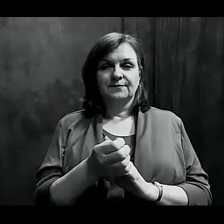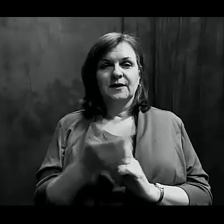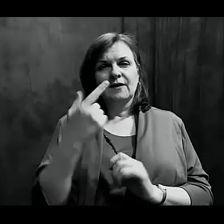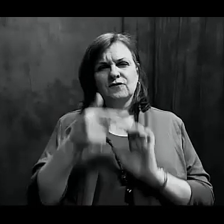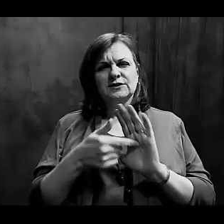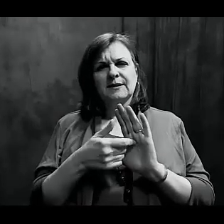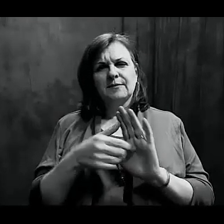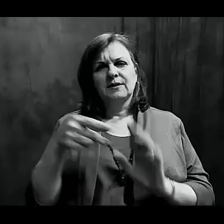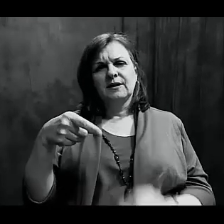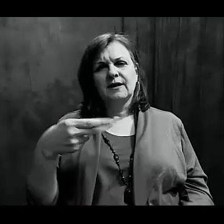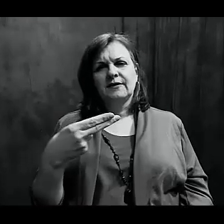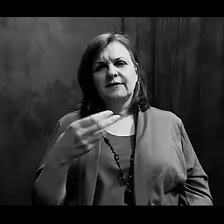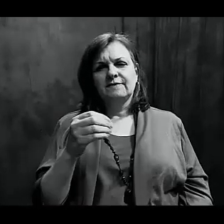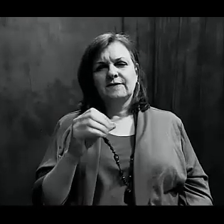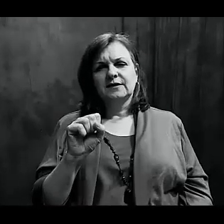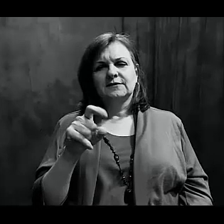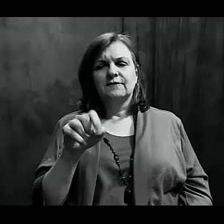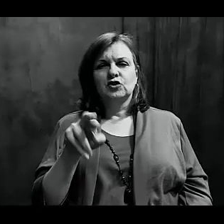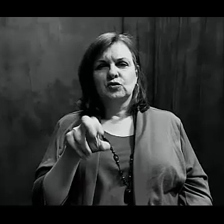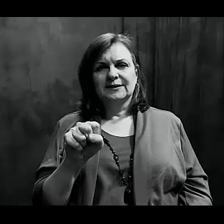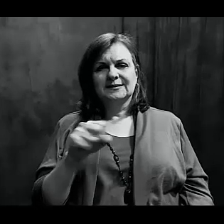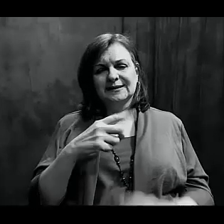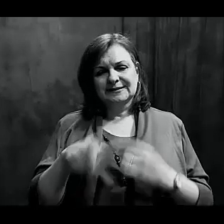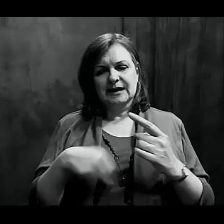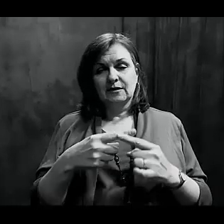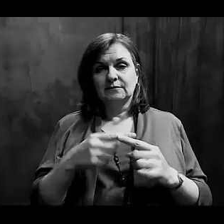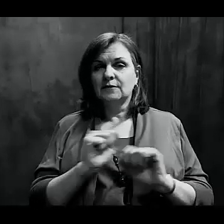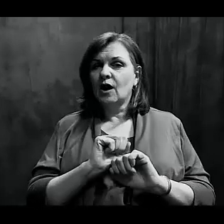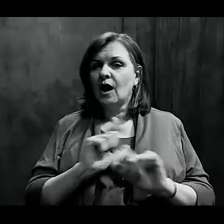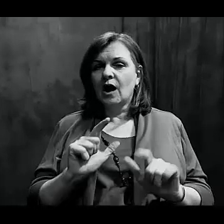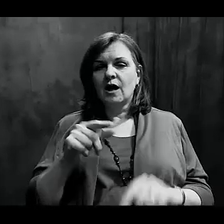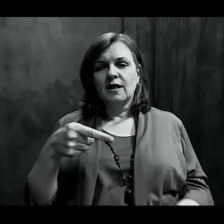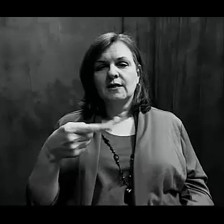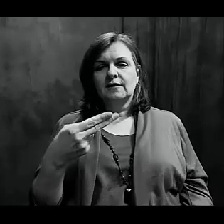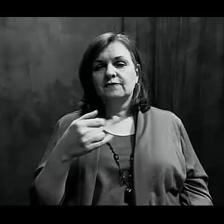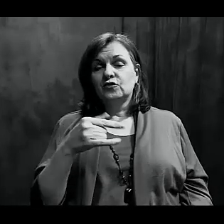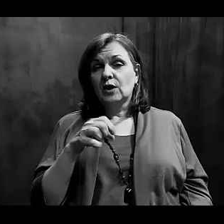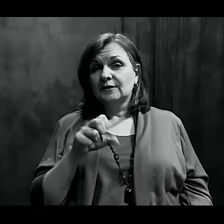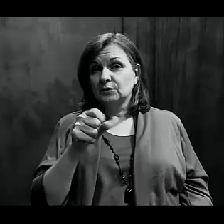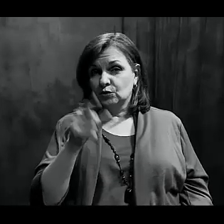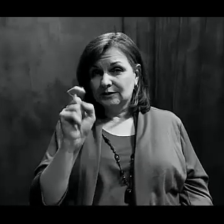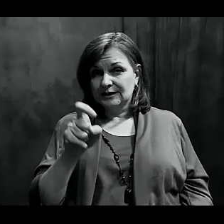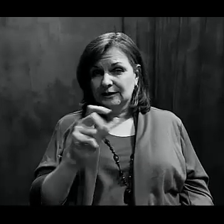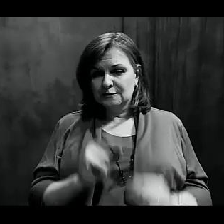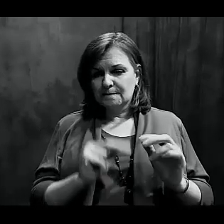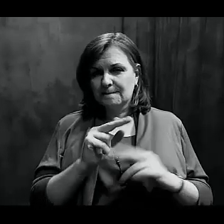things like the phosphorus cycle all of the phosphorus that you need to build your DNA